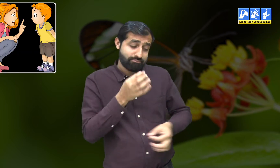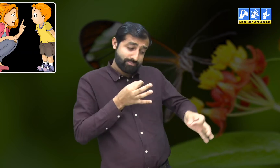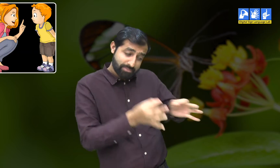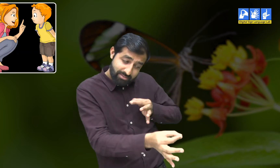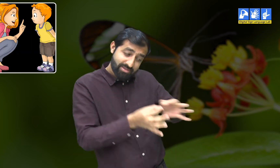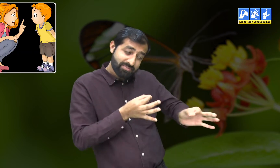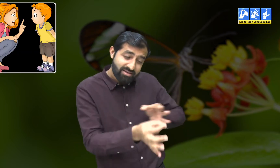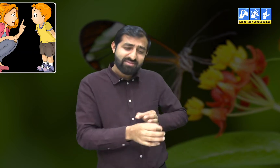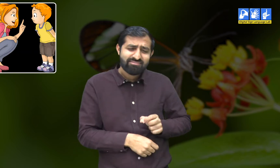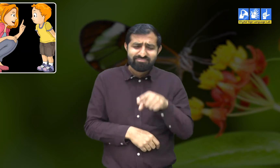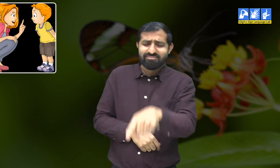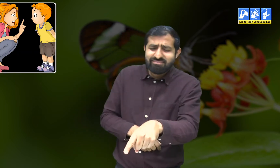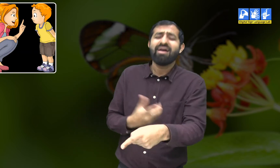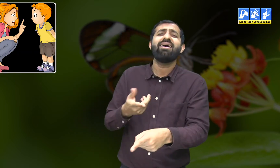He was a very curious child.